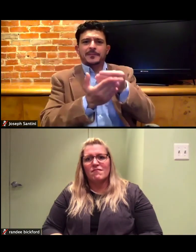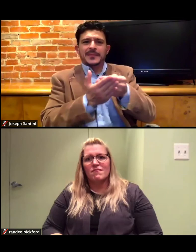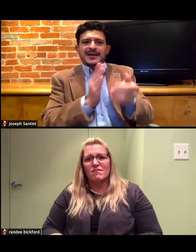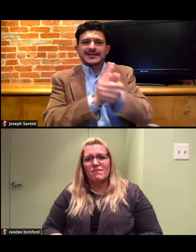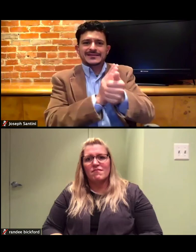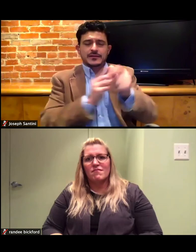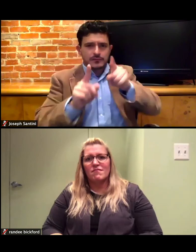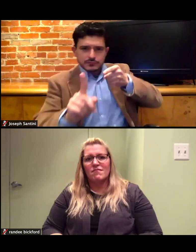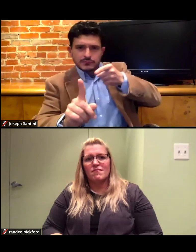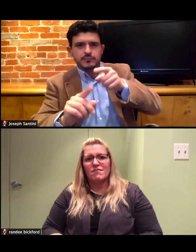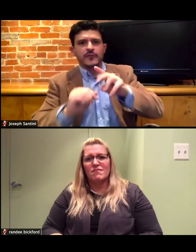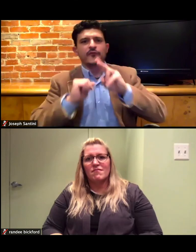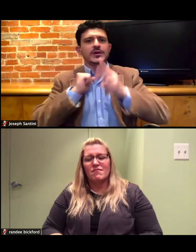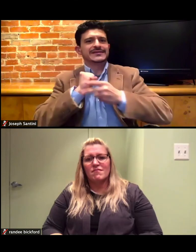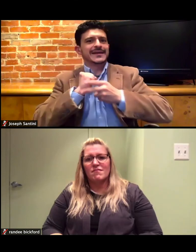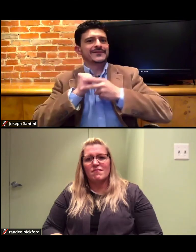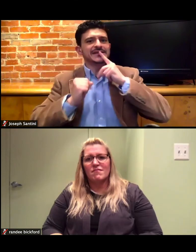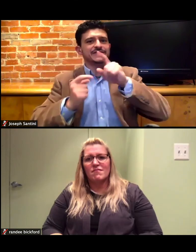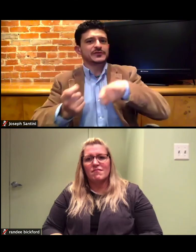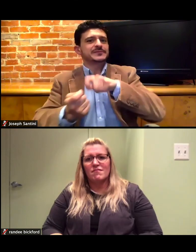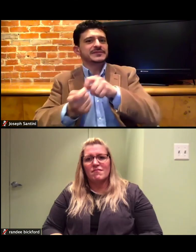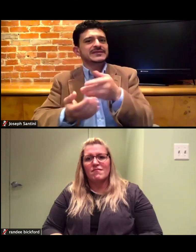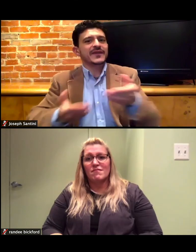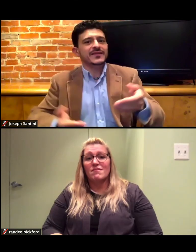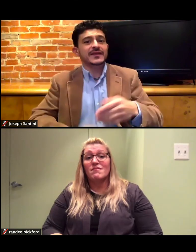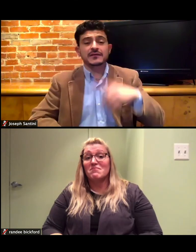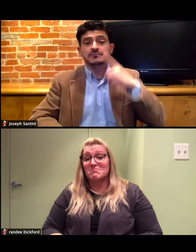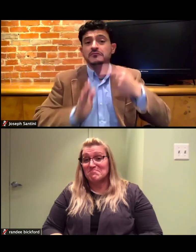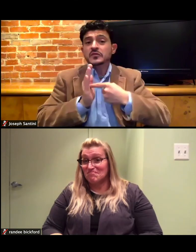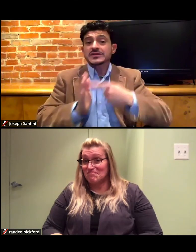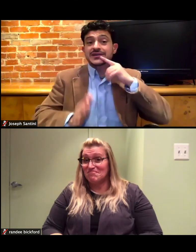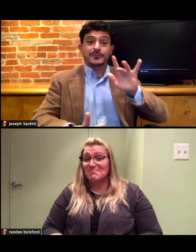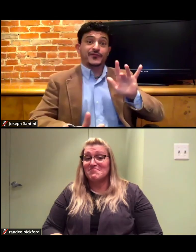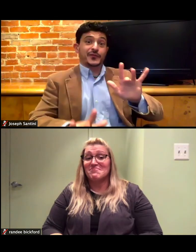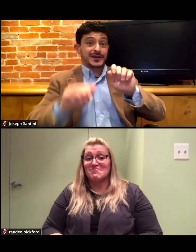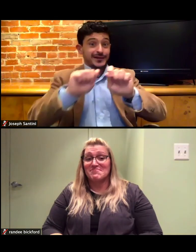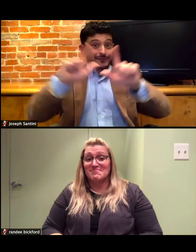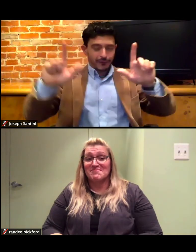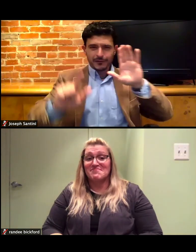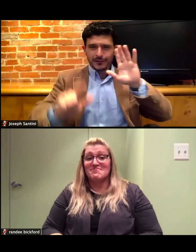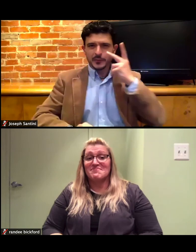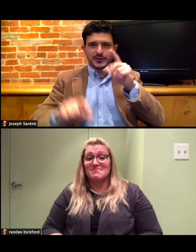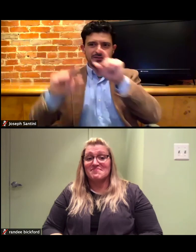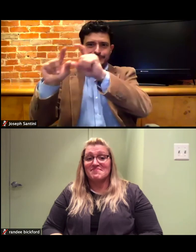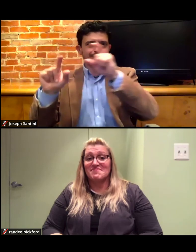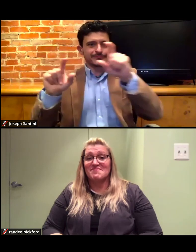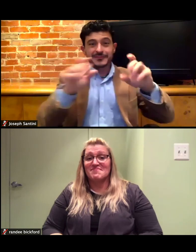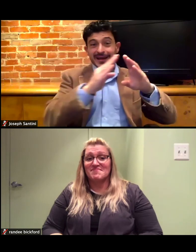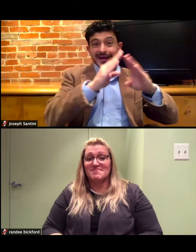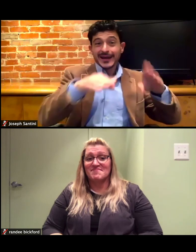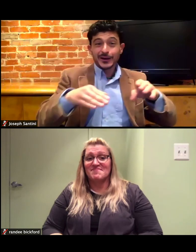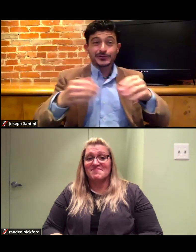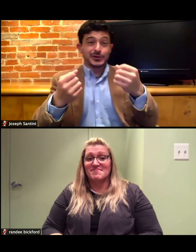that helps children develop their financial literacy with their goal of saving money for things. If you click on the links,